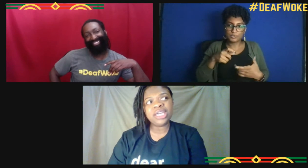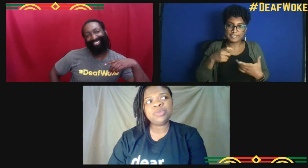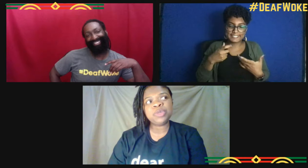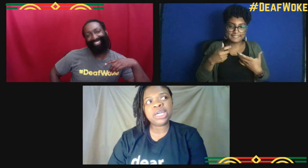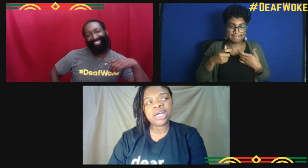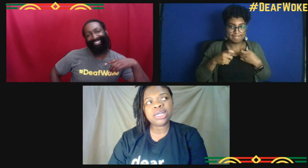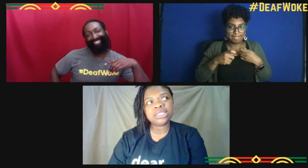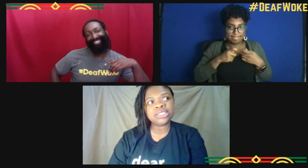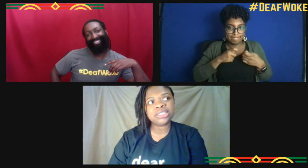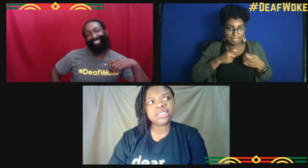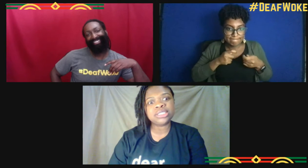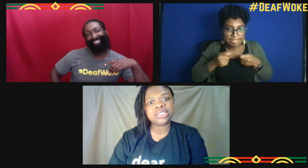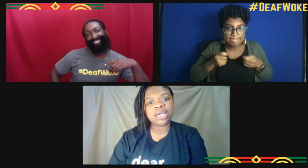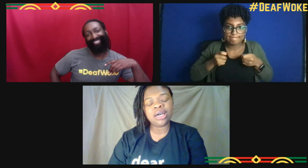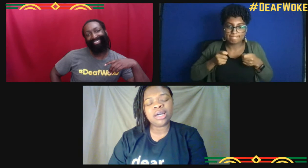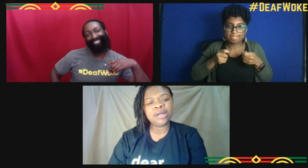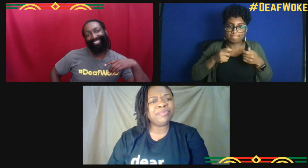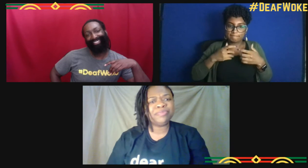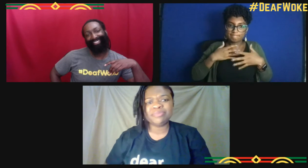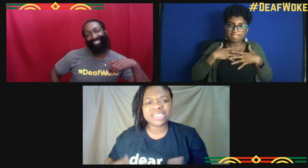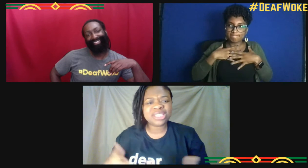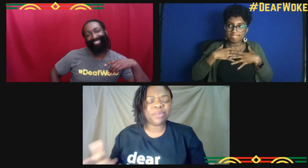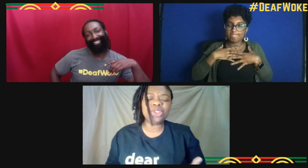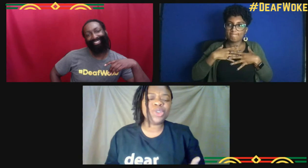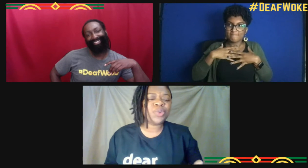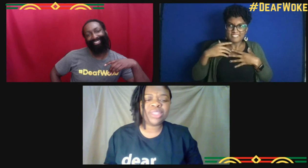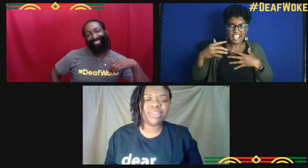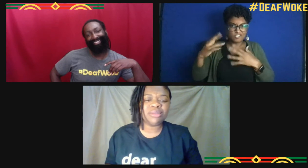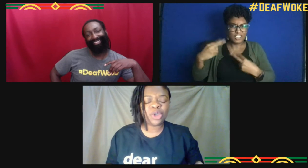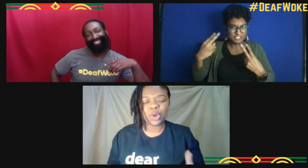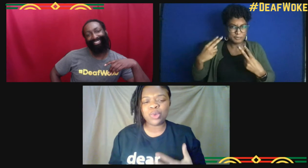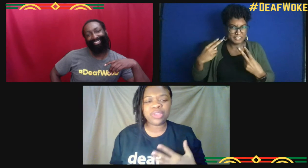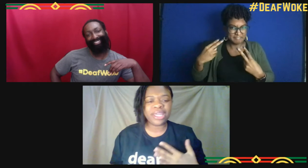and I think it's because something to do with, you know,